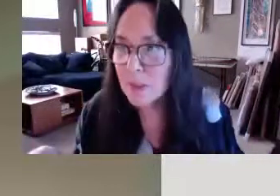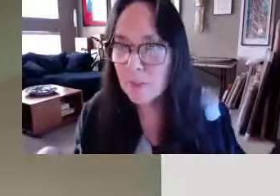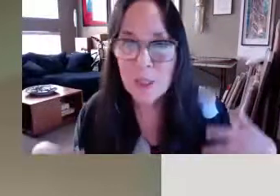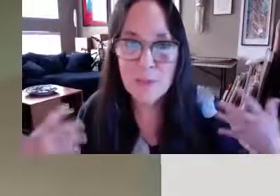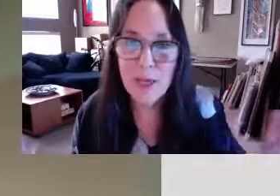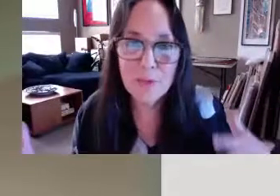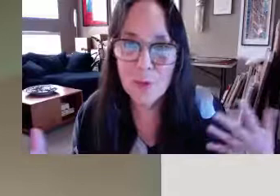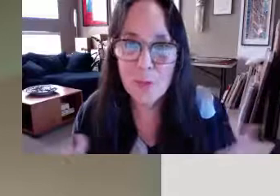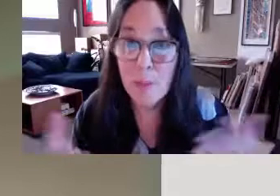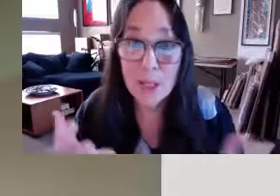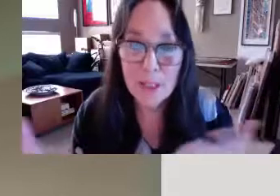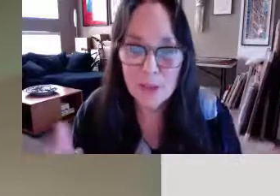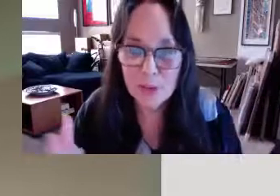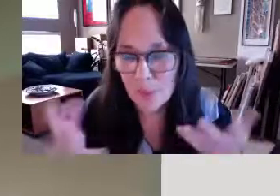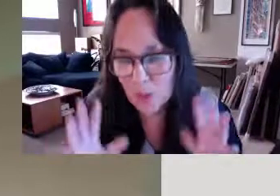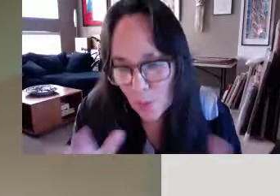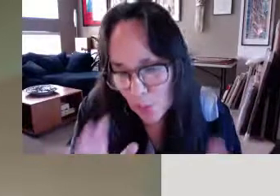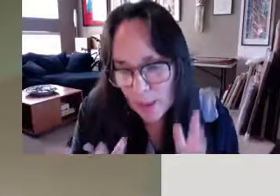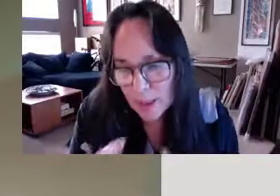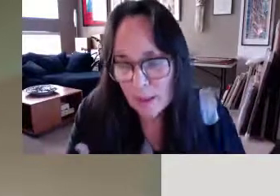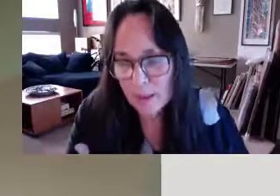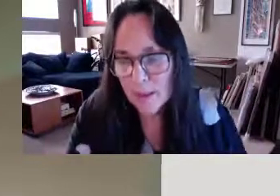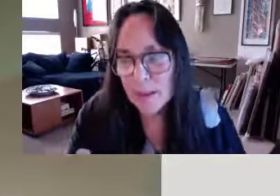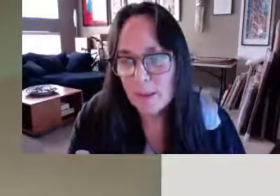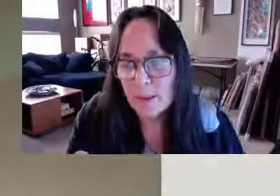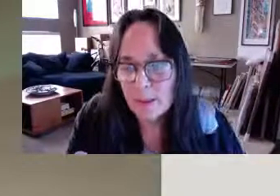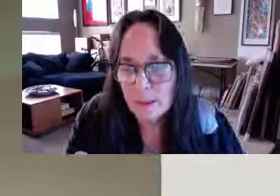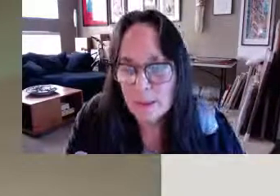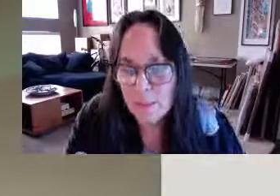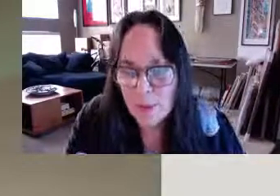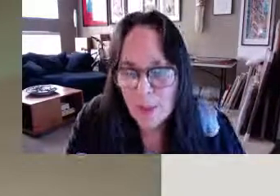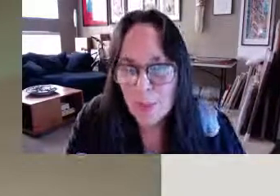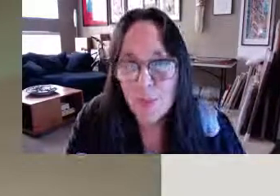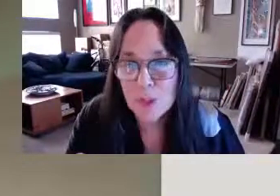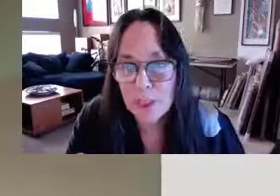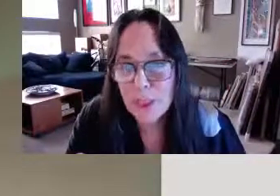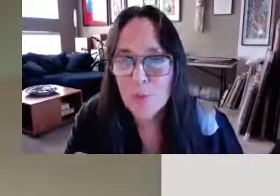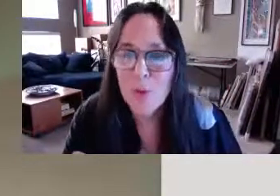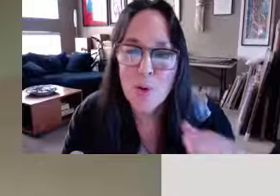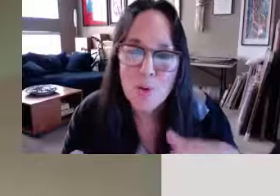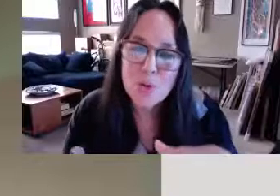some type of ethno commodity or something so i'm thinking about those things here but also